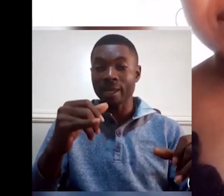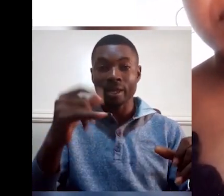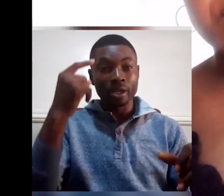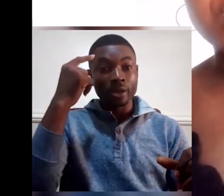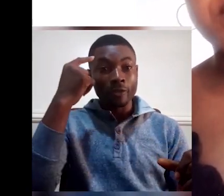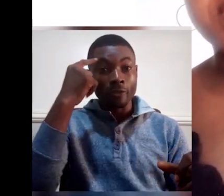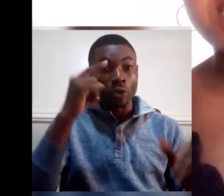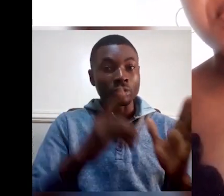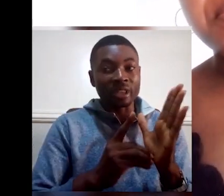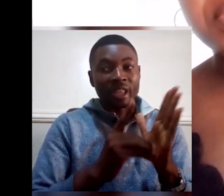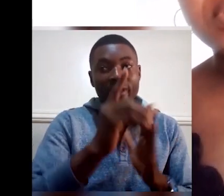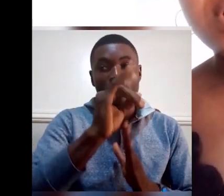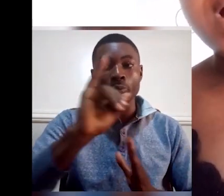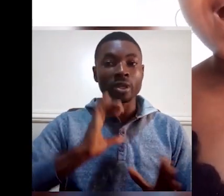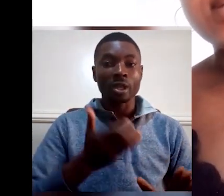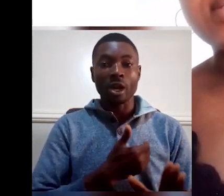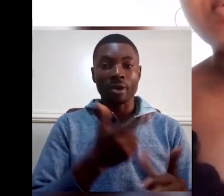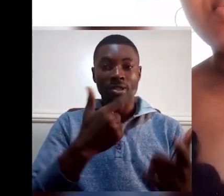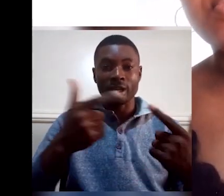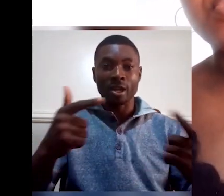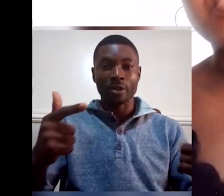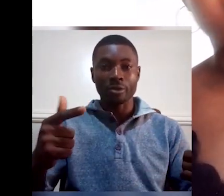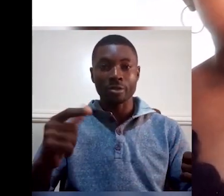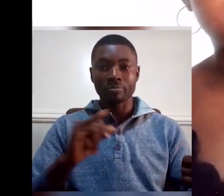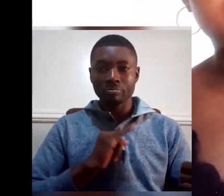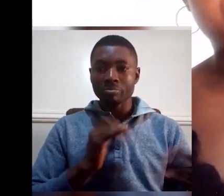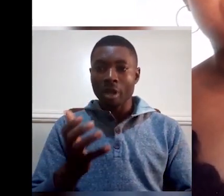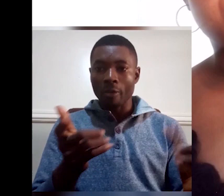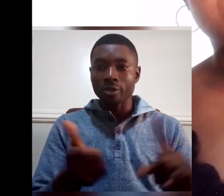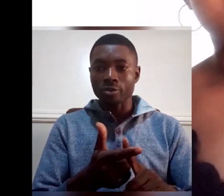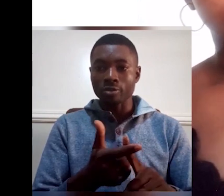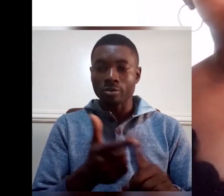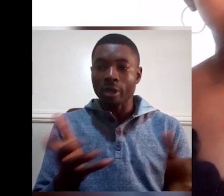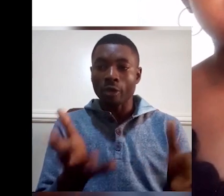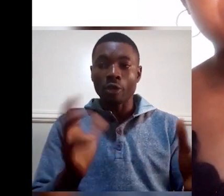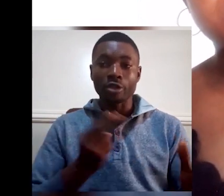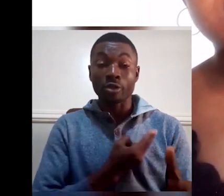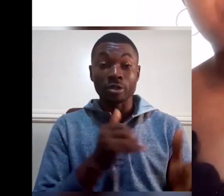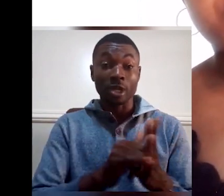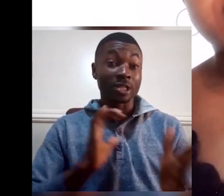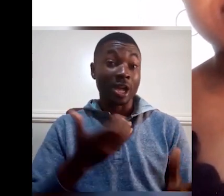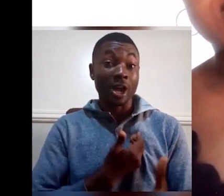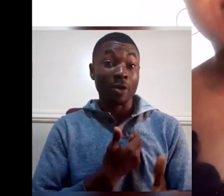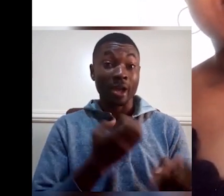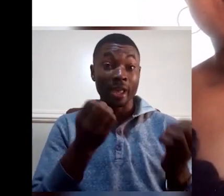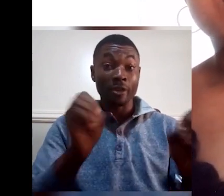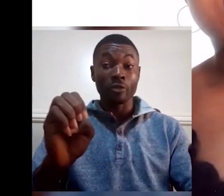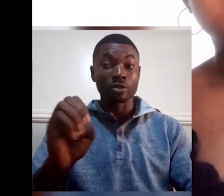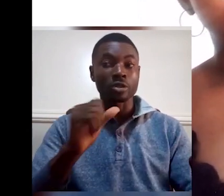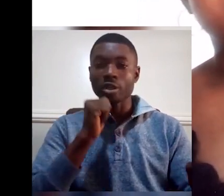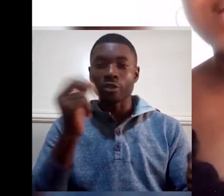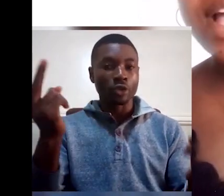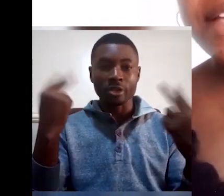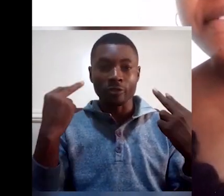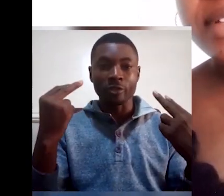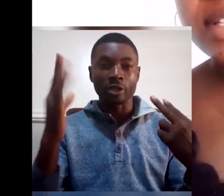I want to encourage us all not to relent, because posterity awaits to celebrate our efforts.